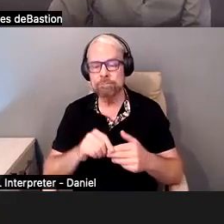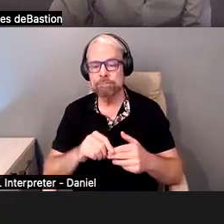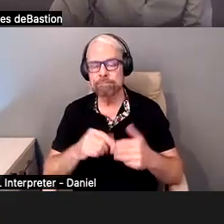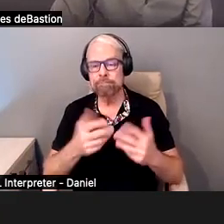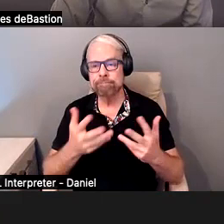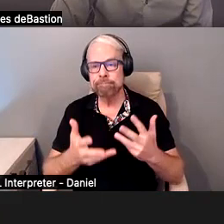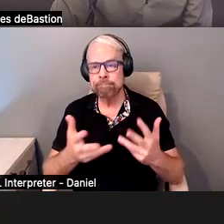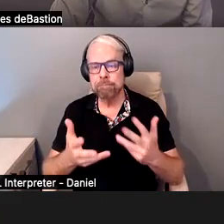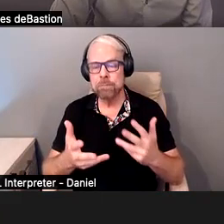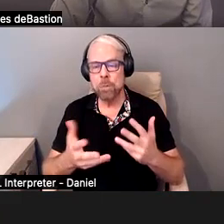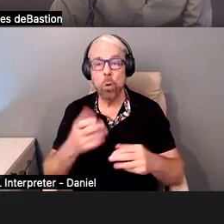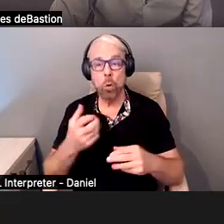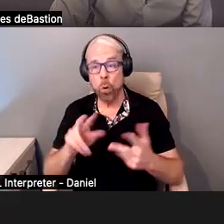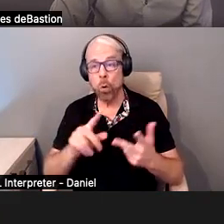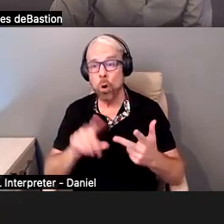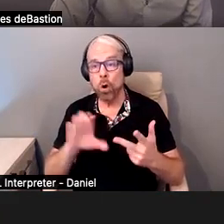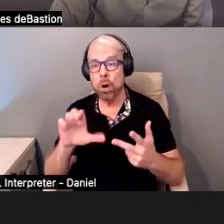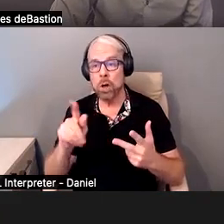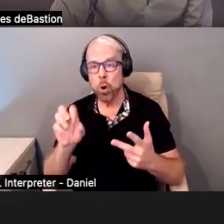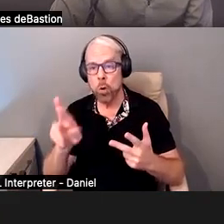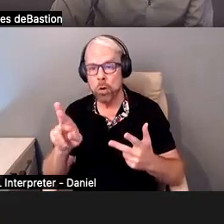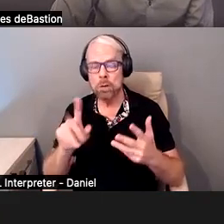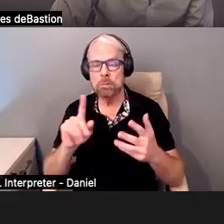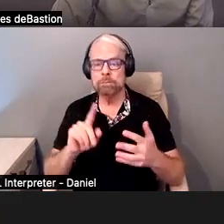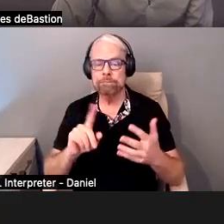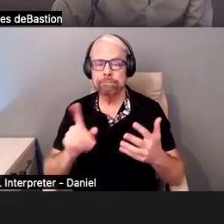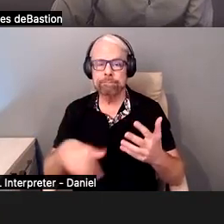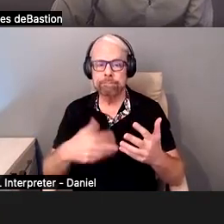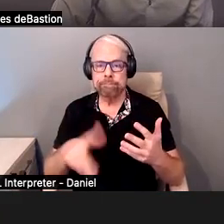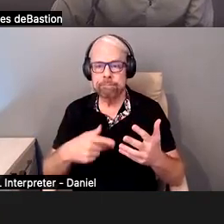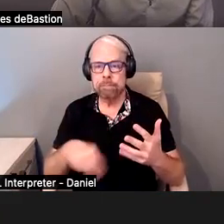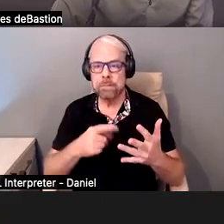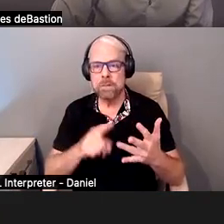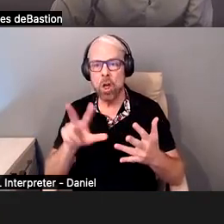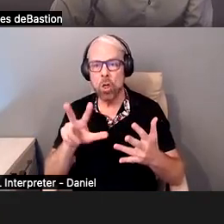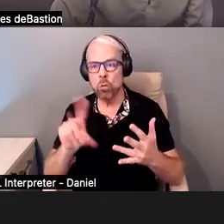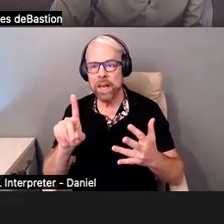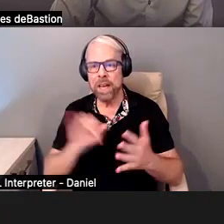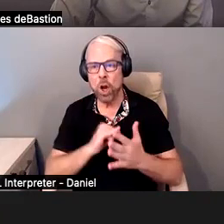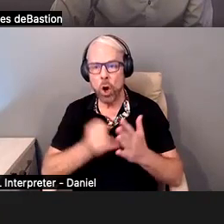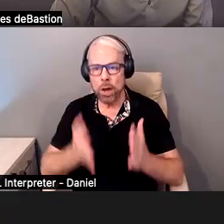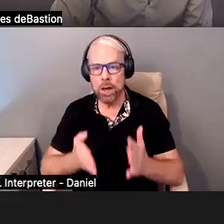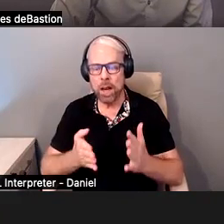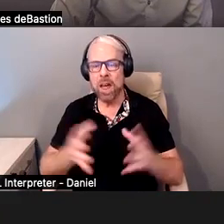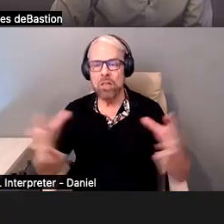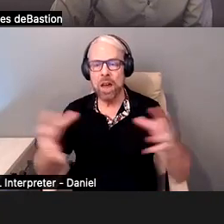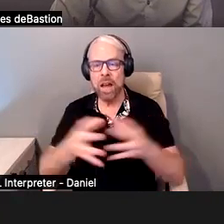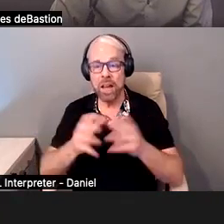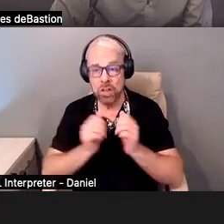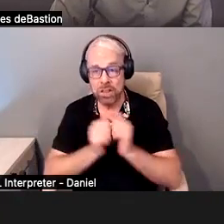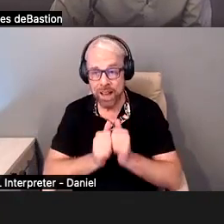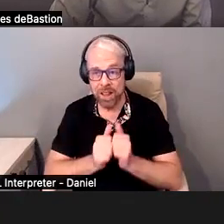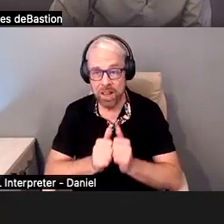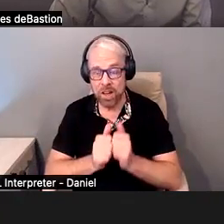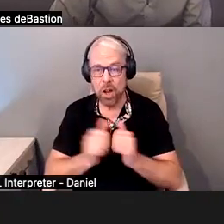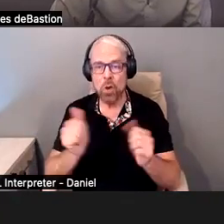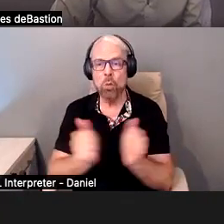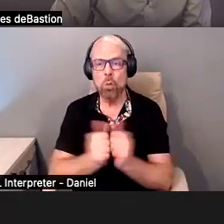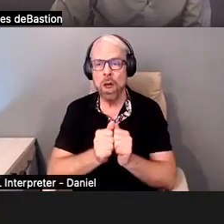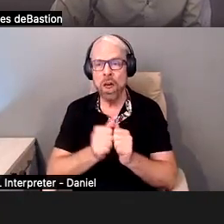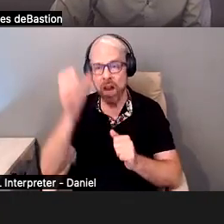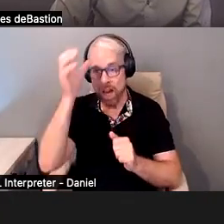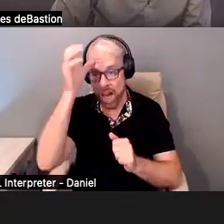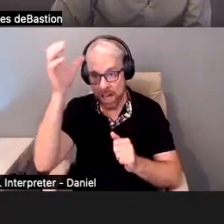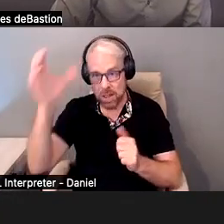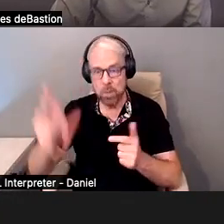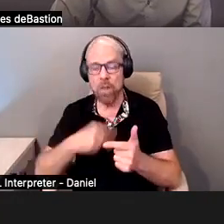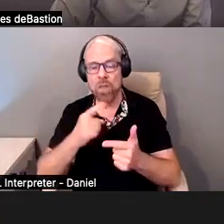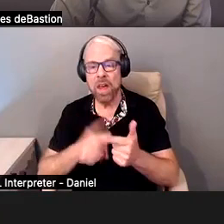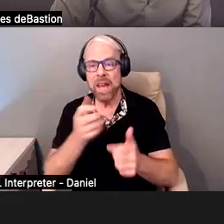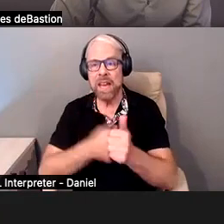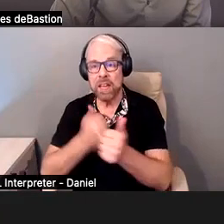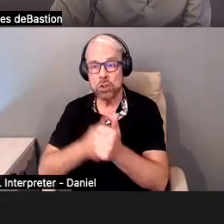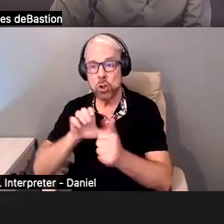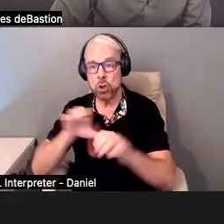or coders, 3D artists, they gather together with a concept, and then they each do their part of